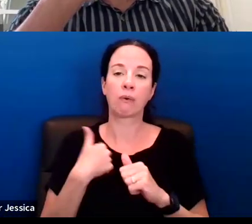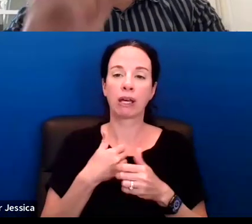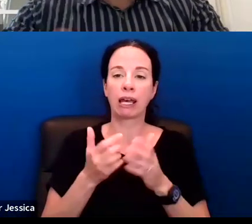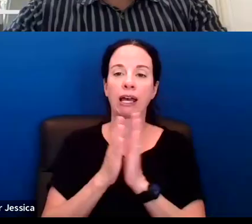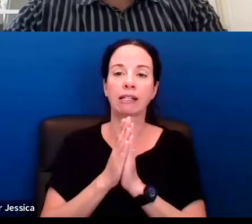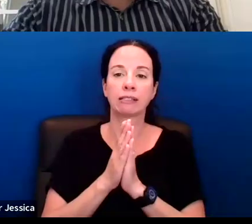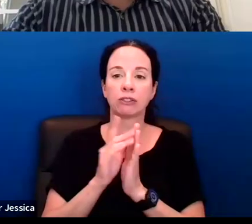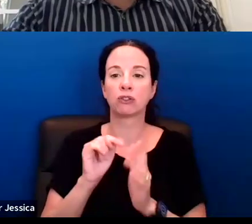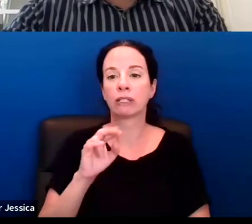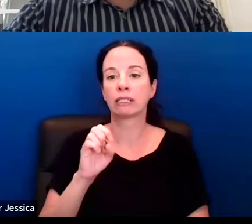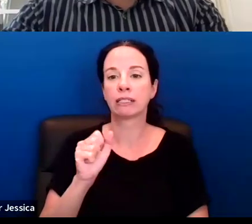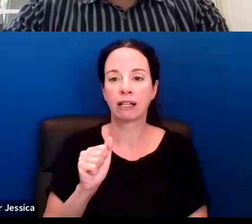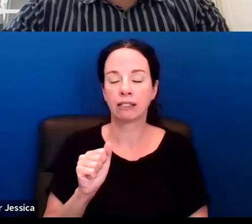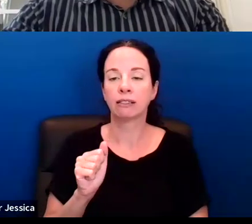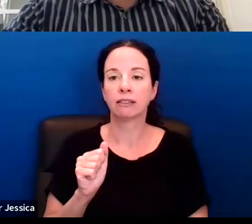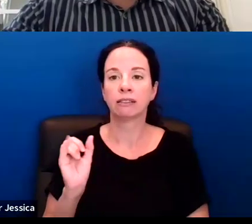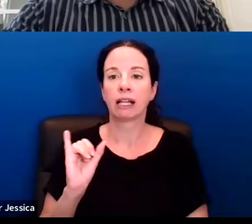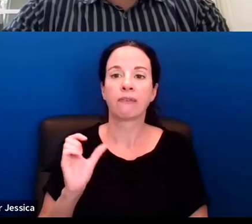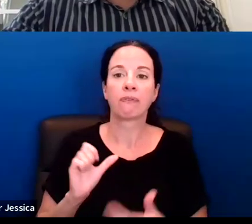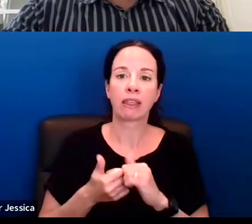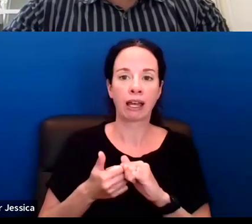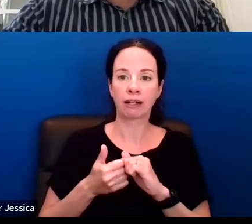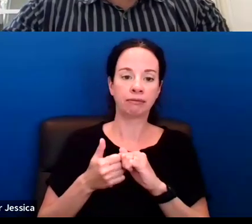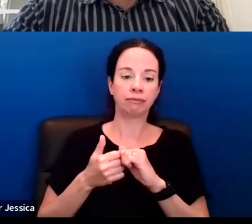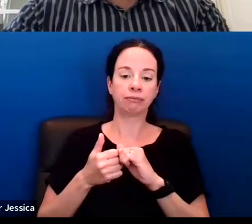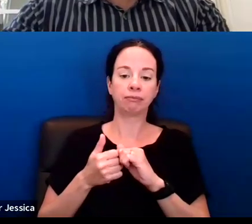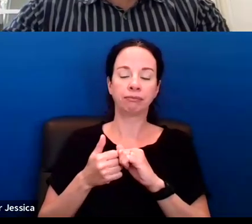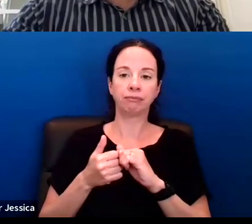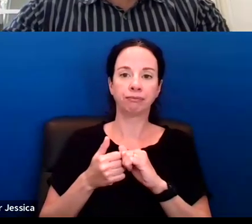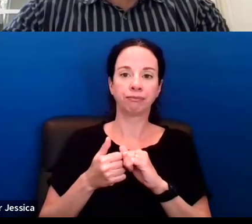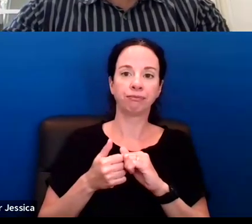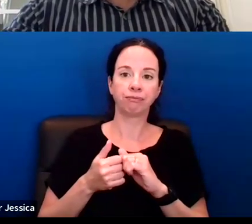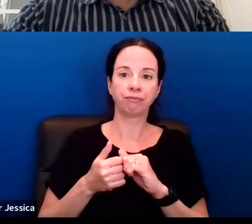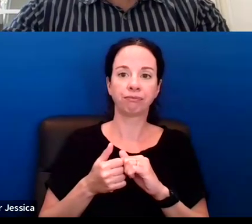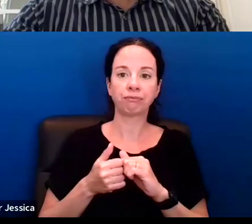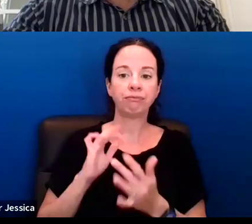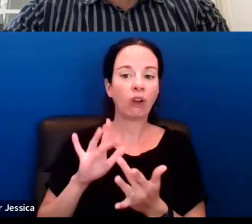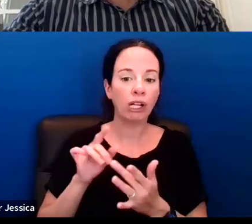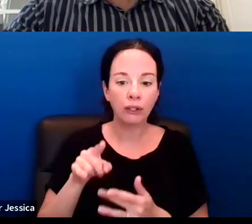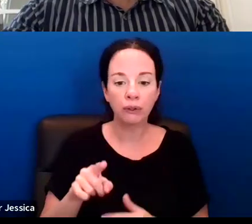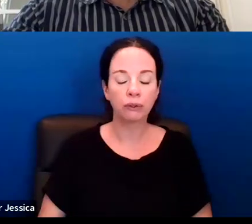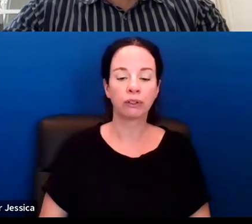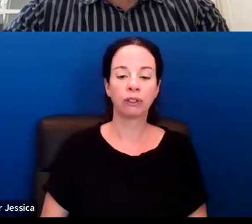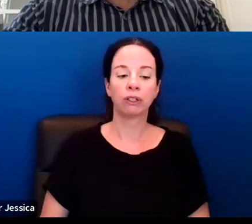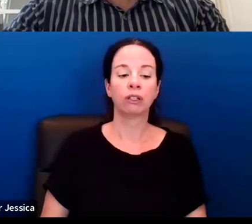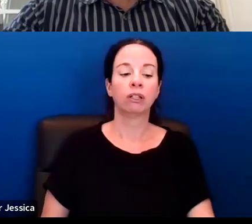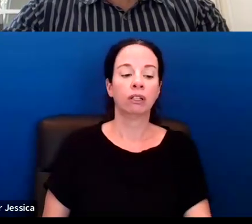you know, Theresa, how do they get in touch with you? What are some of the key components of the,